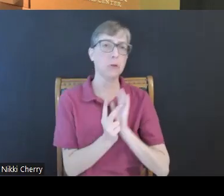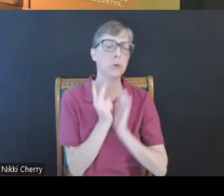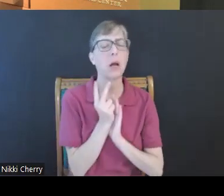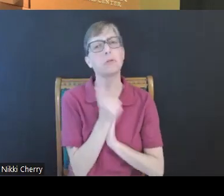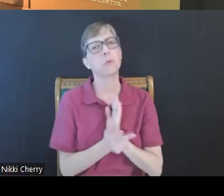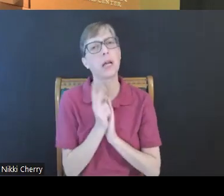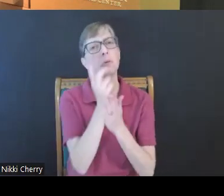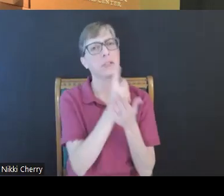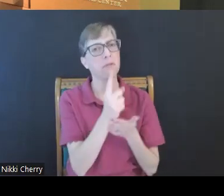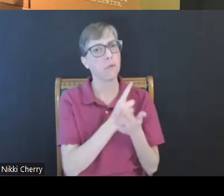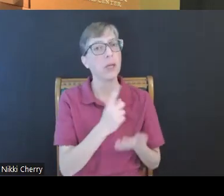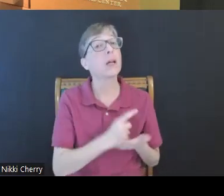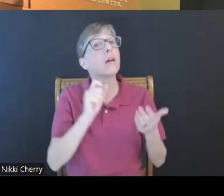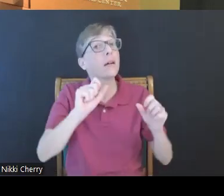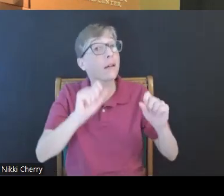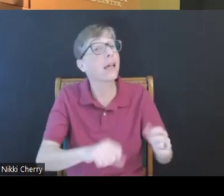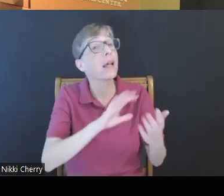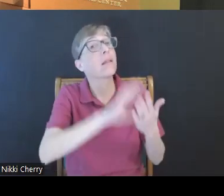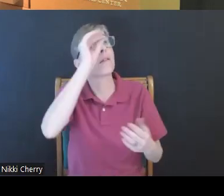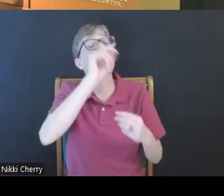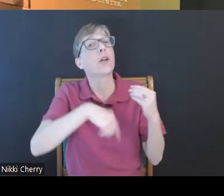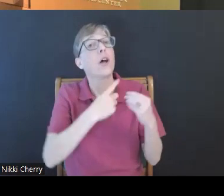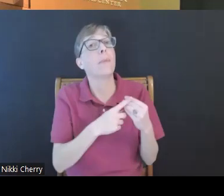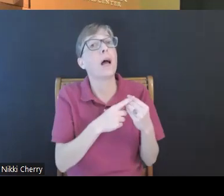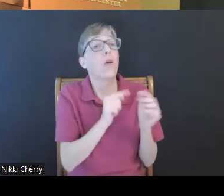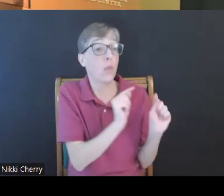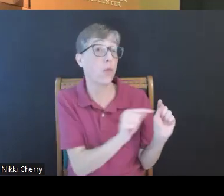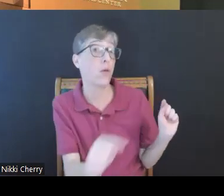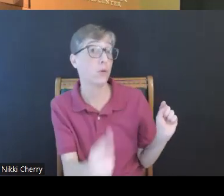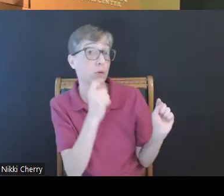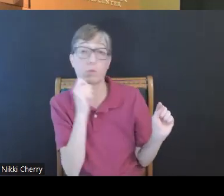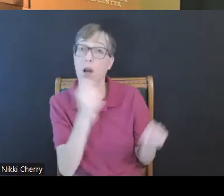improving and what do then the psychiatrist what do I do when I'm that psychiatrist what I do is I